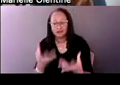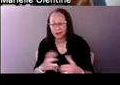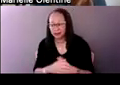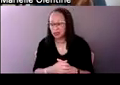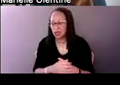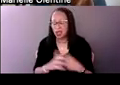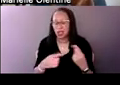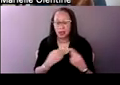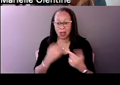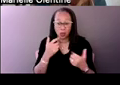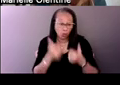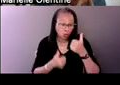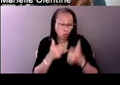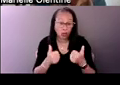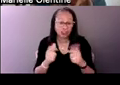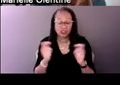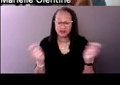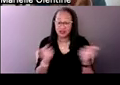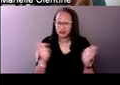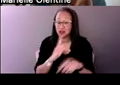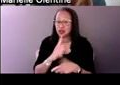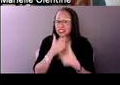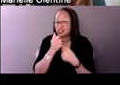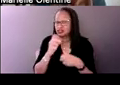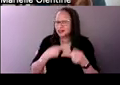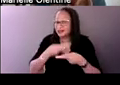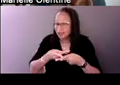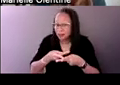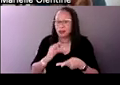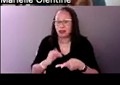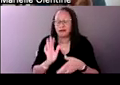helpful, too, is like reach out to the filmmakers